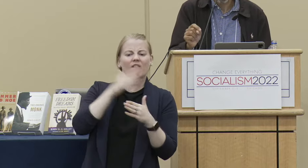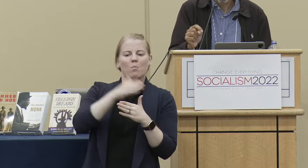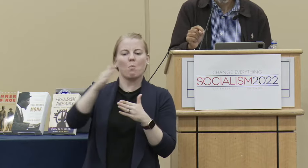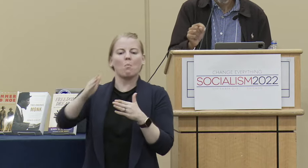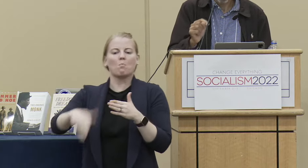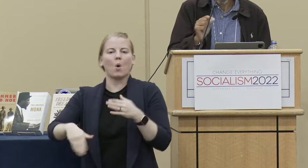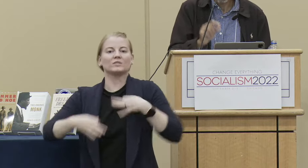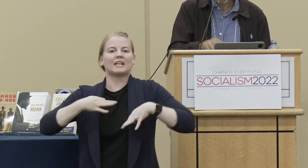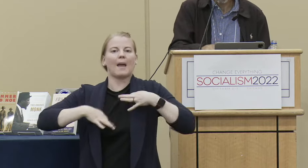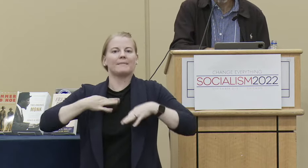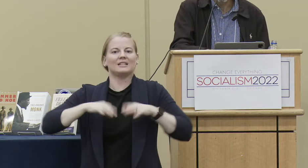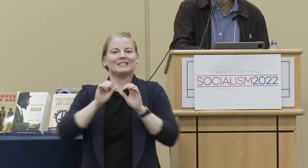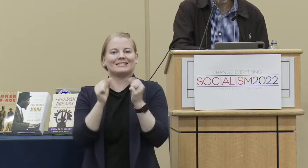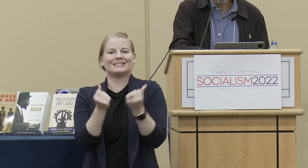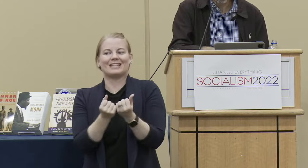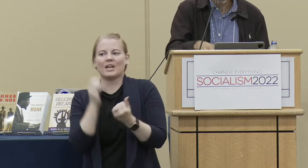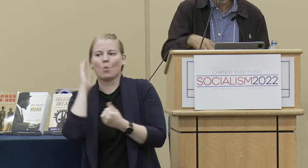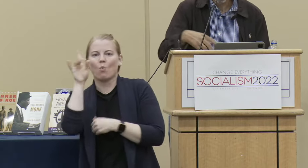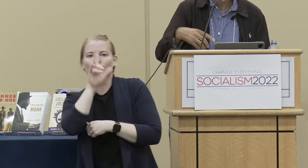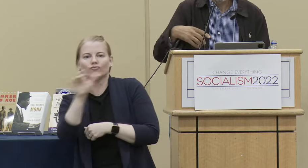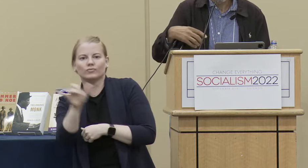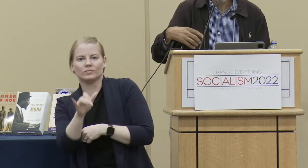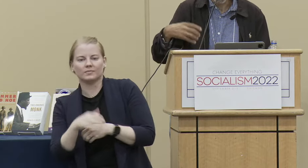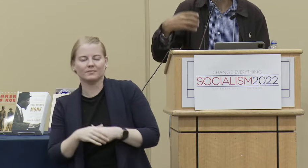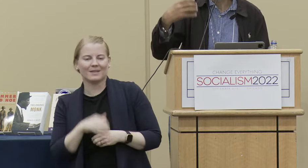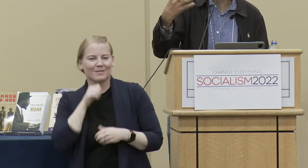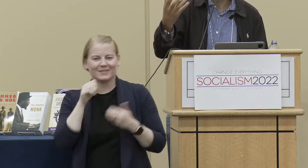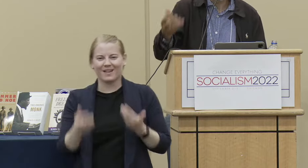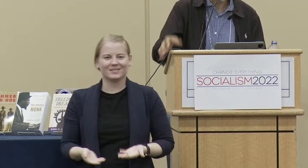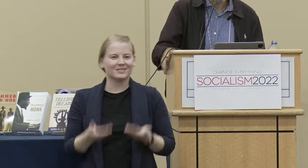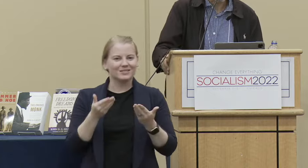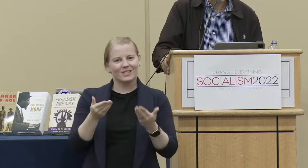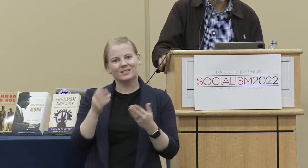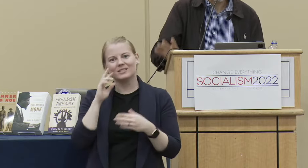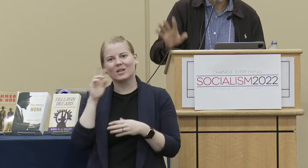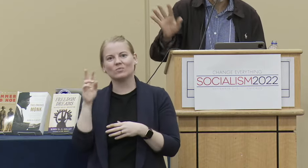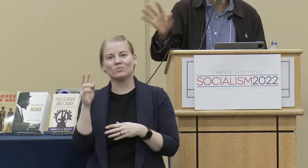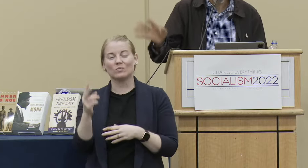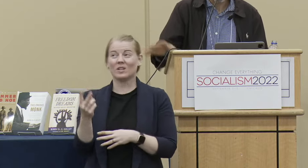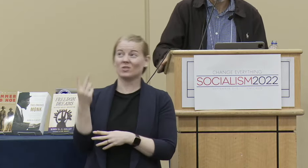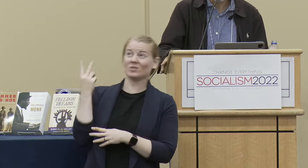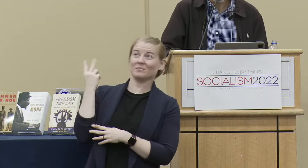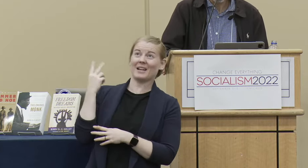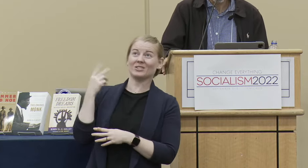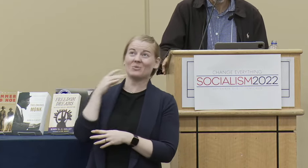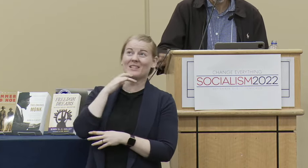bequeathed in impoverished notion of what socialism or post-capitalist society might be. My suggestion is to return